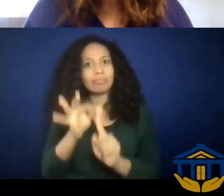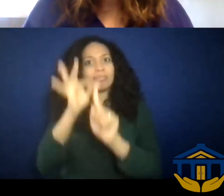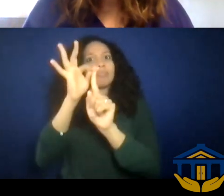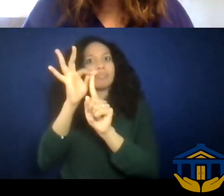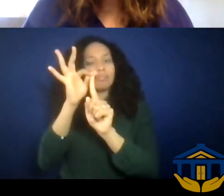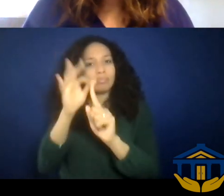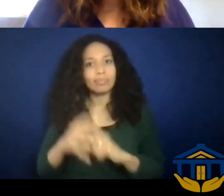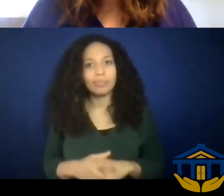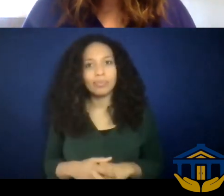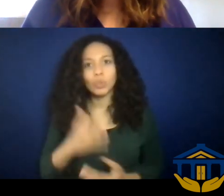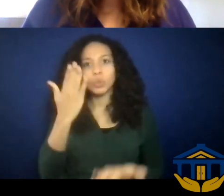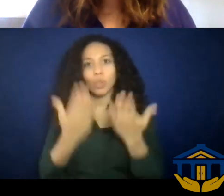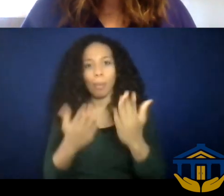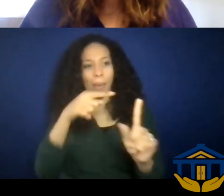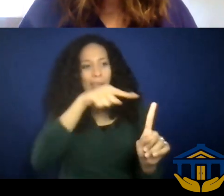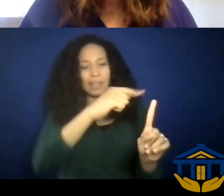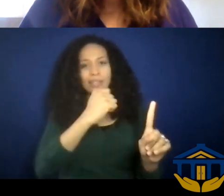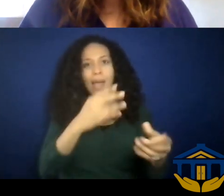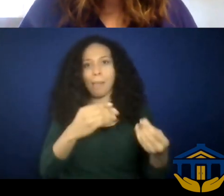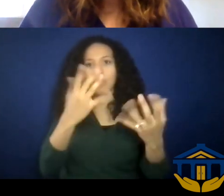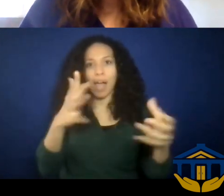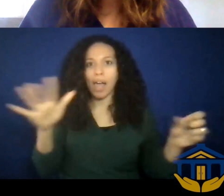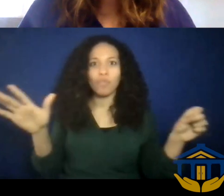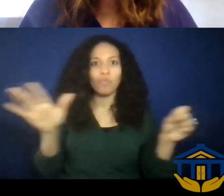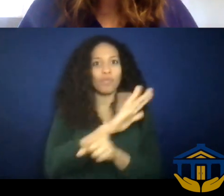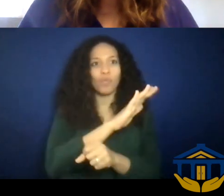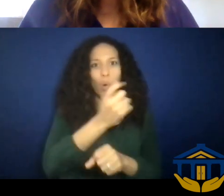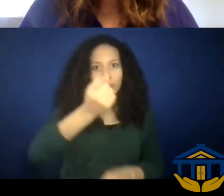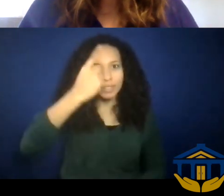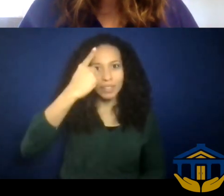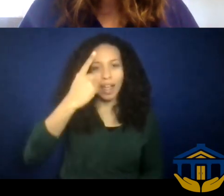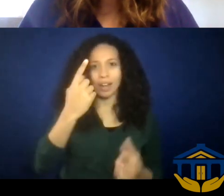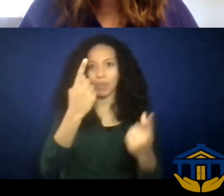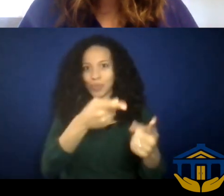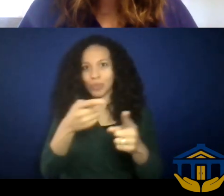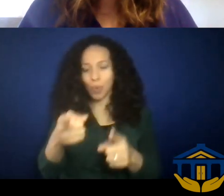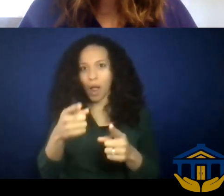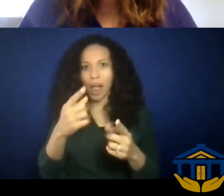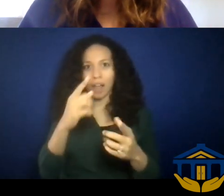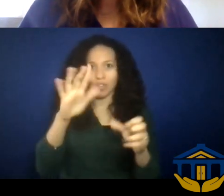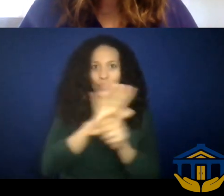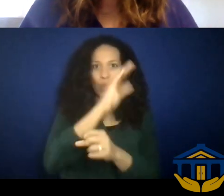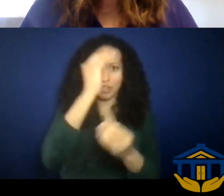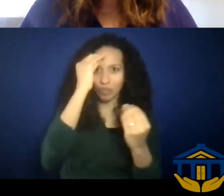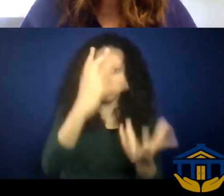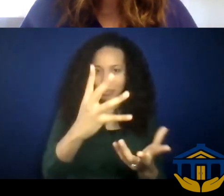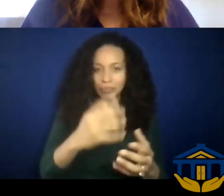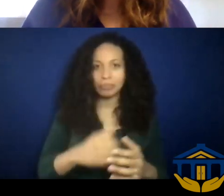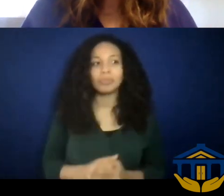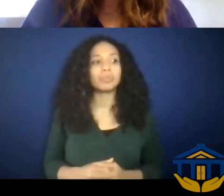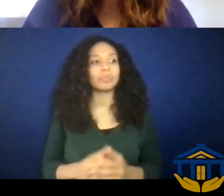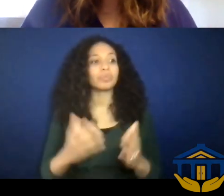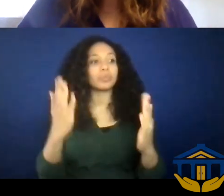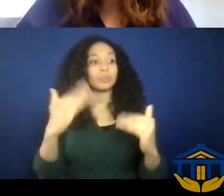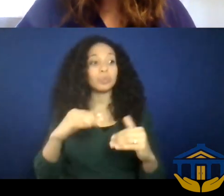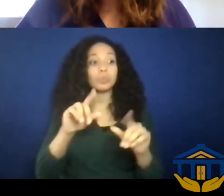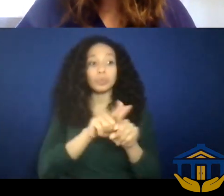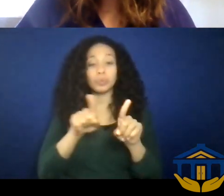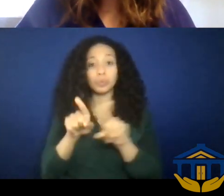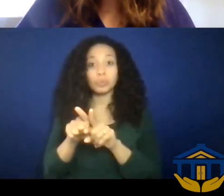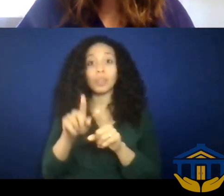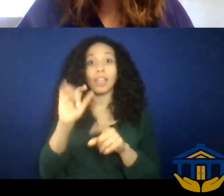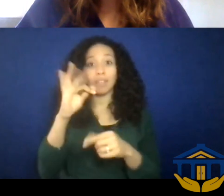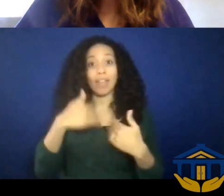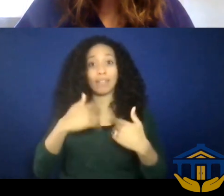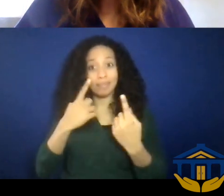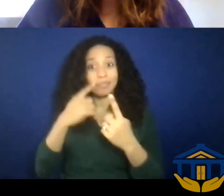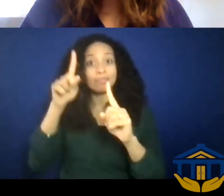of information. Also, effective advocacy empowers the students and the parents. So, hopefully with